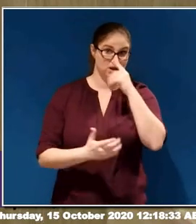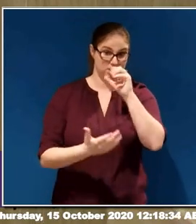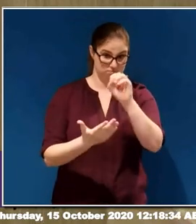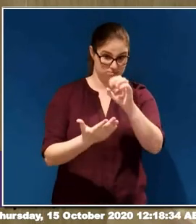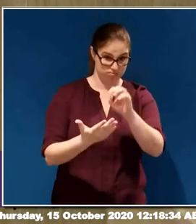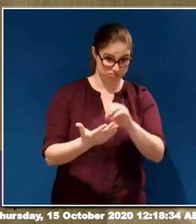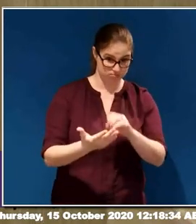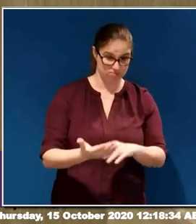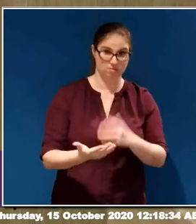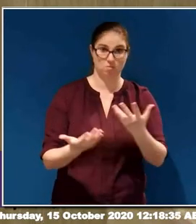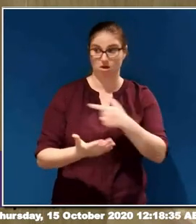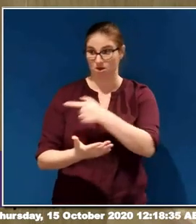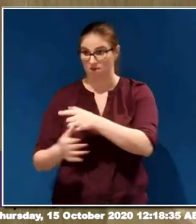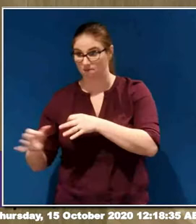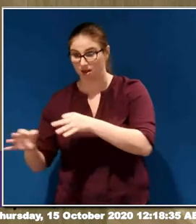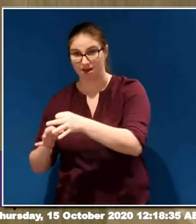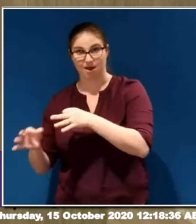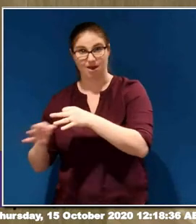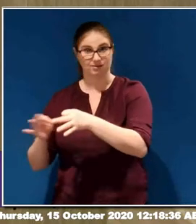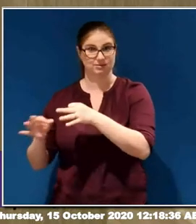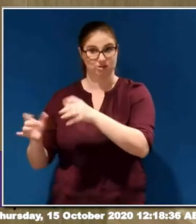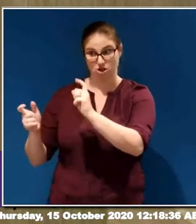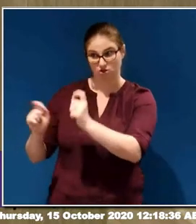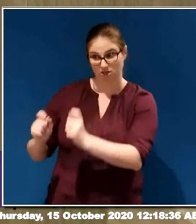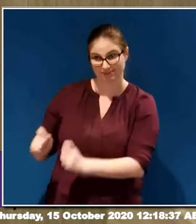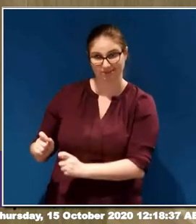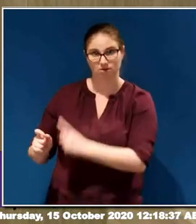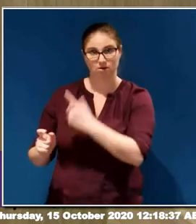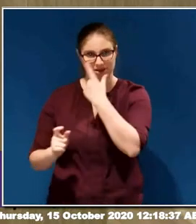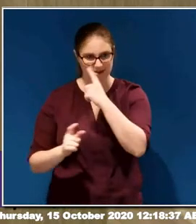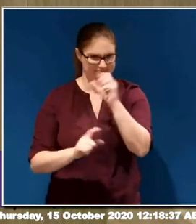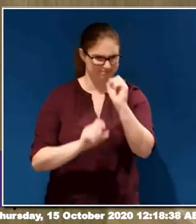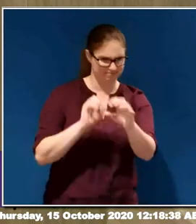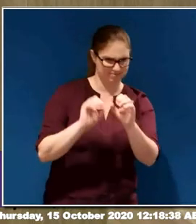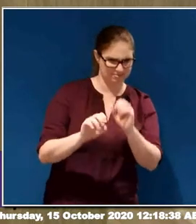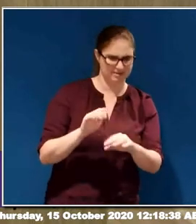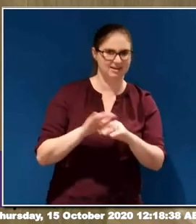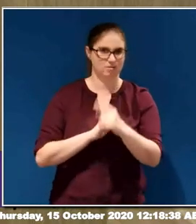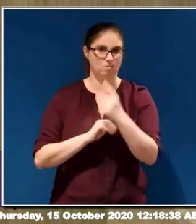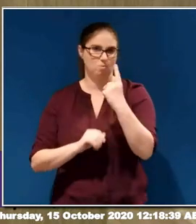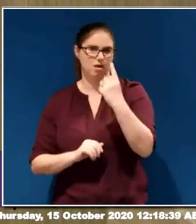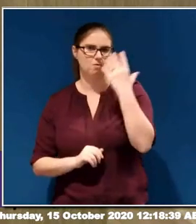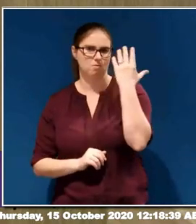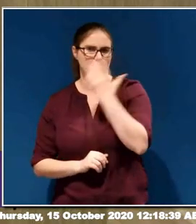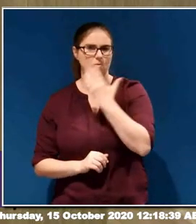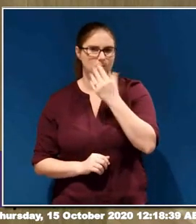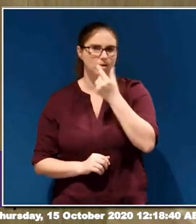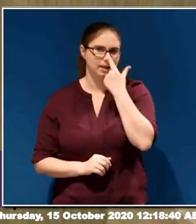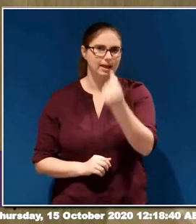and store those things in a support tab. OK.